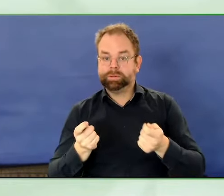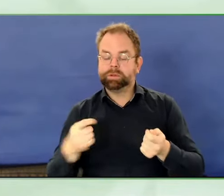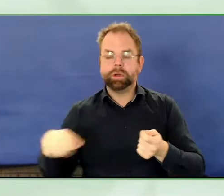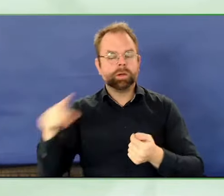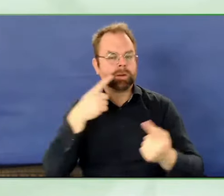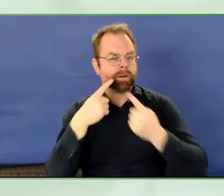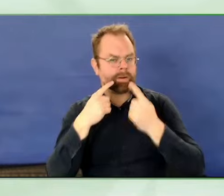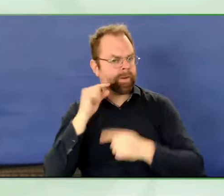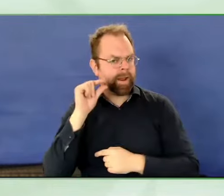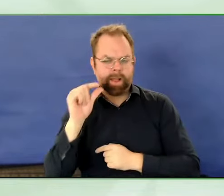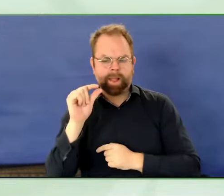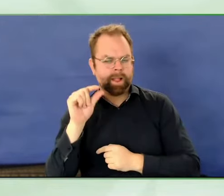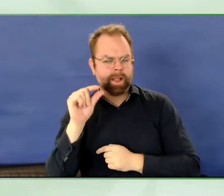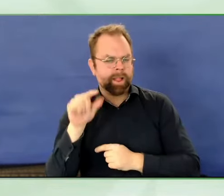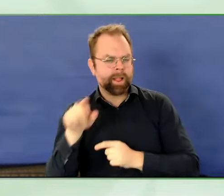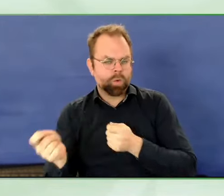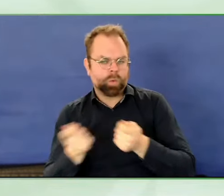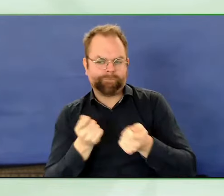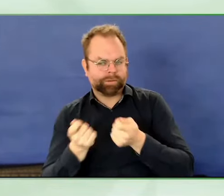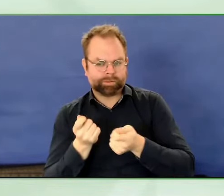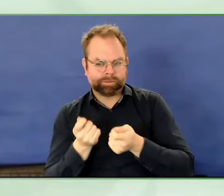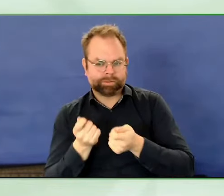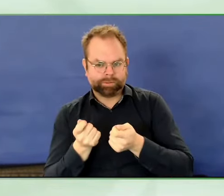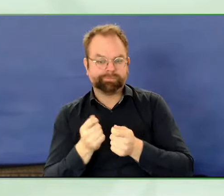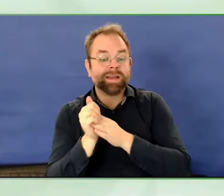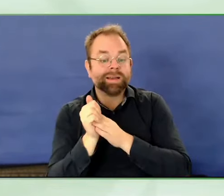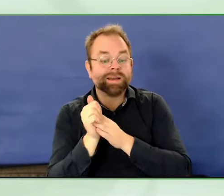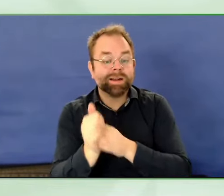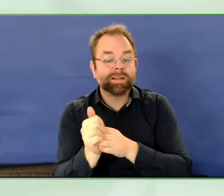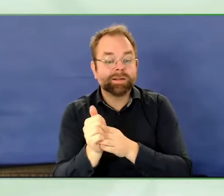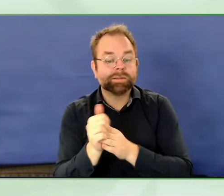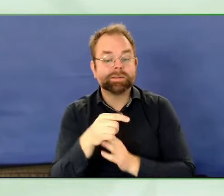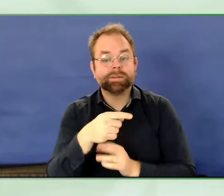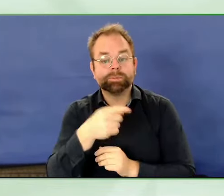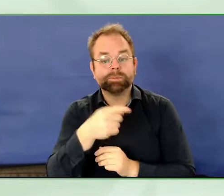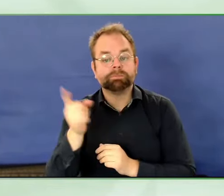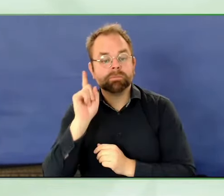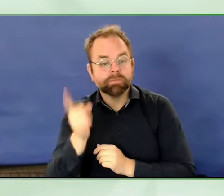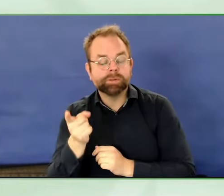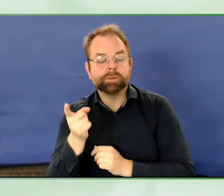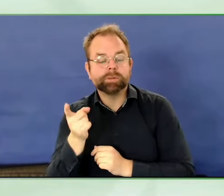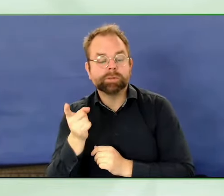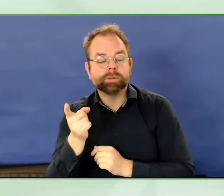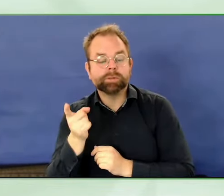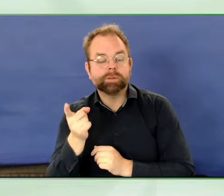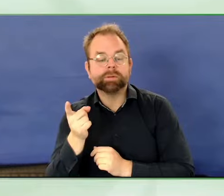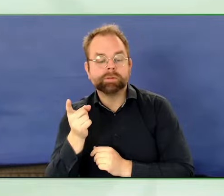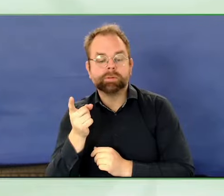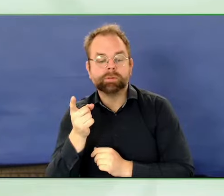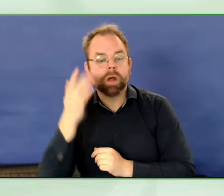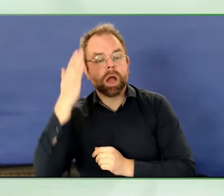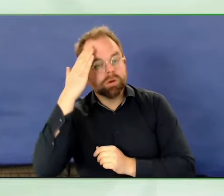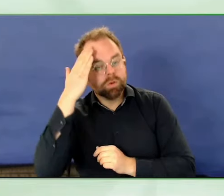And last but not least is to create collaborative communities, not just within the institutions